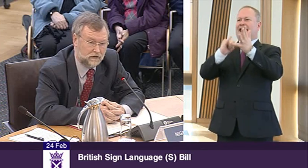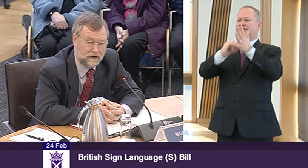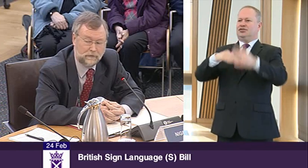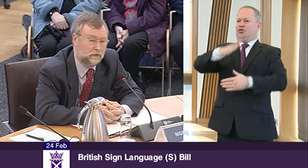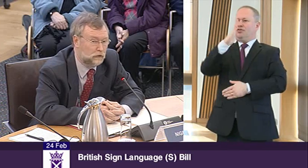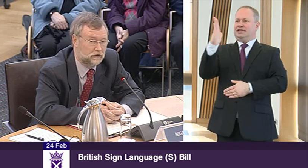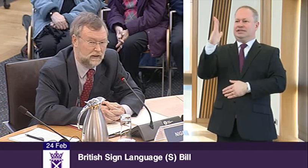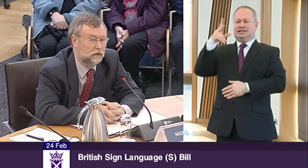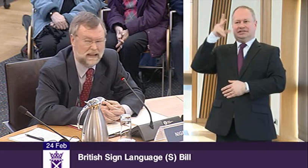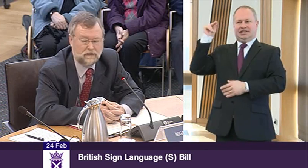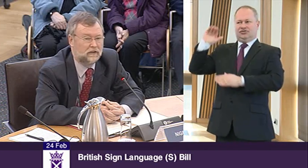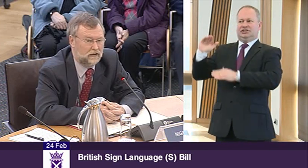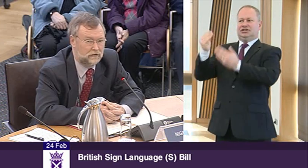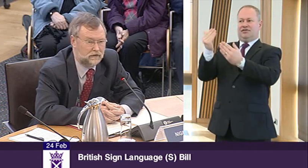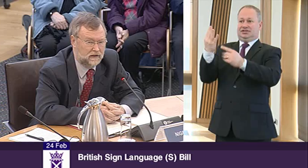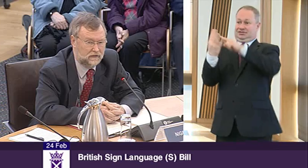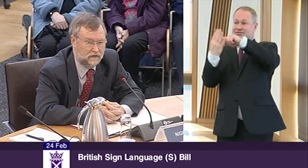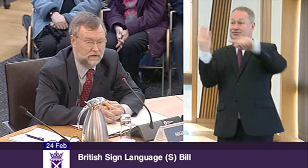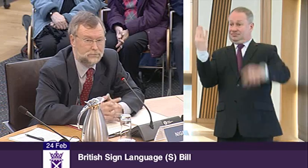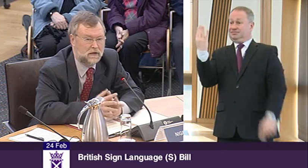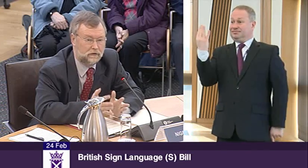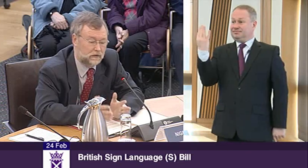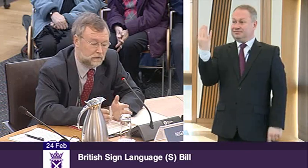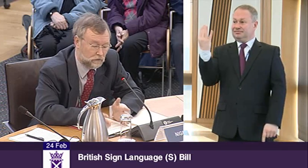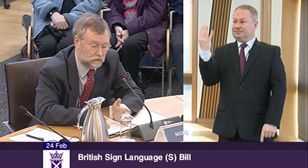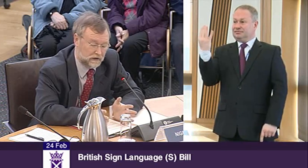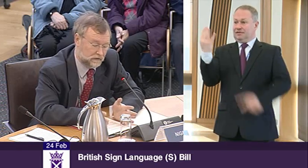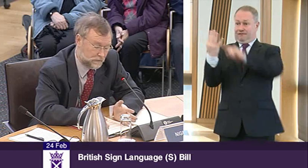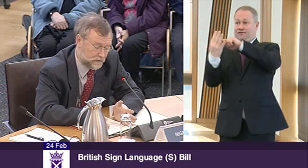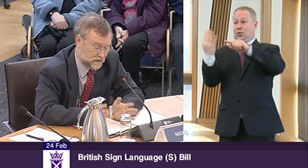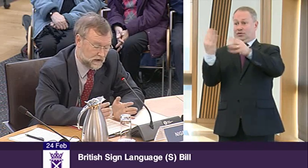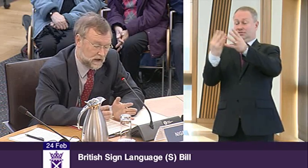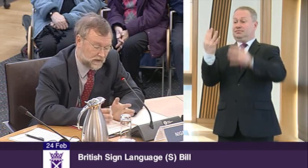Services and we access that person through North East Sensory Services. There are four